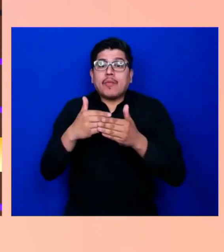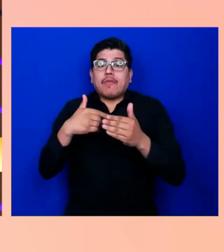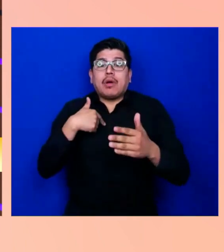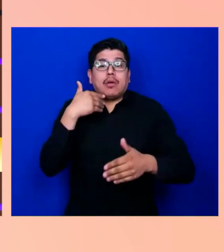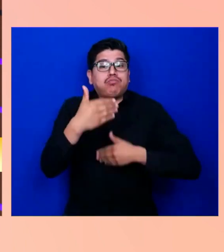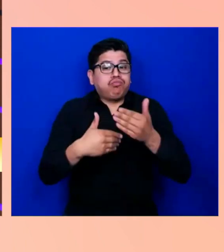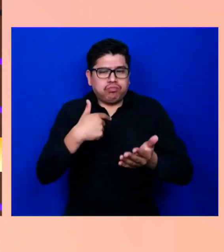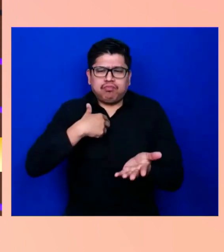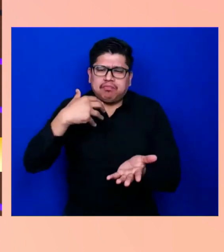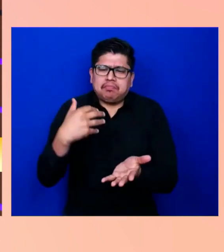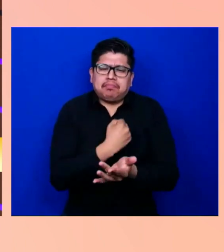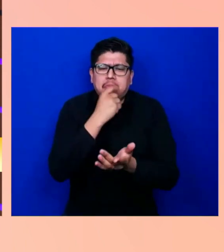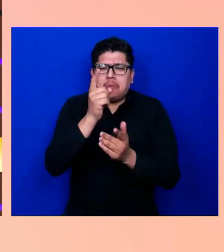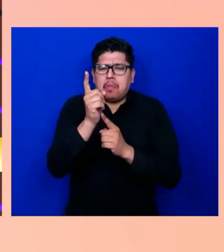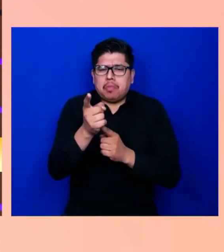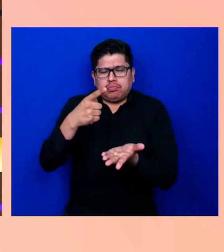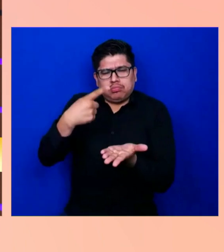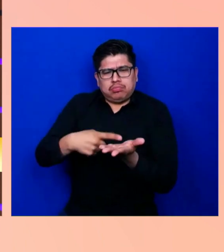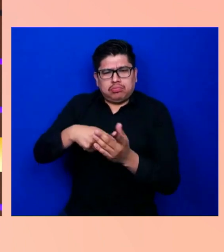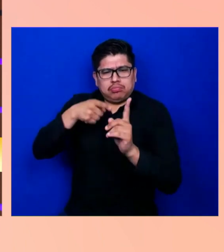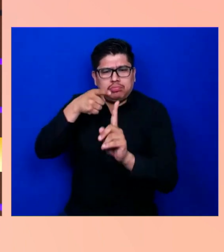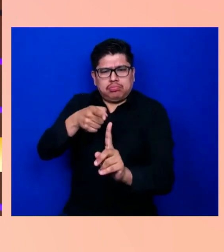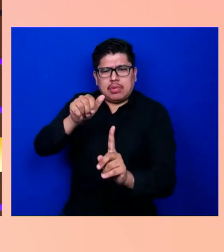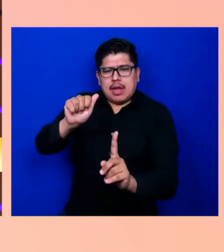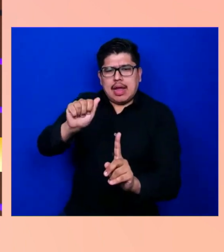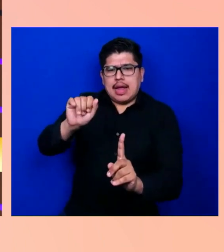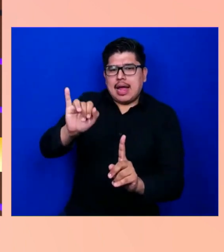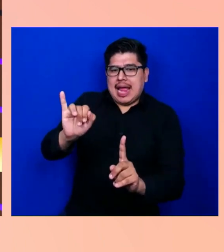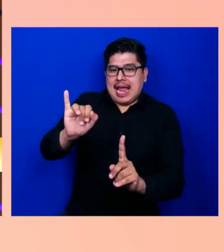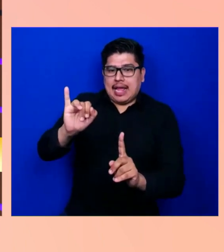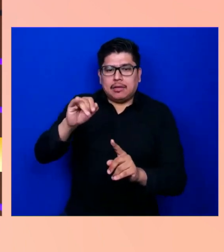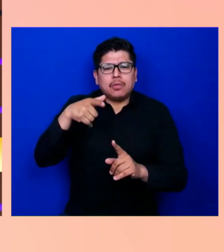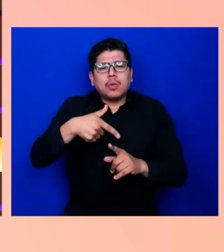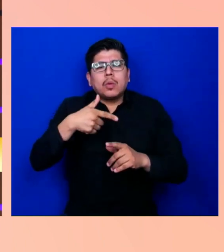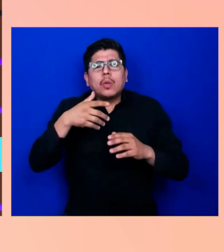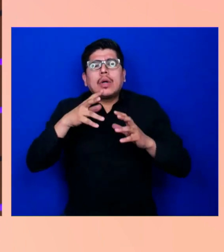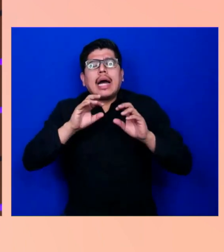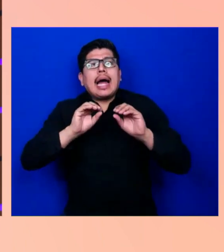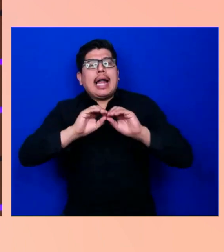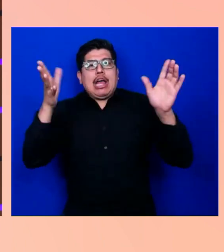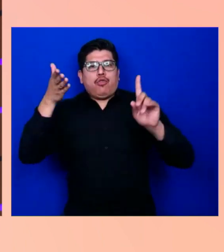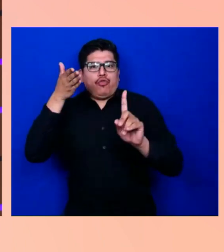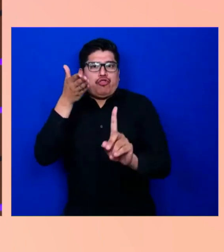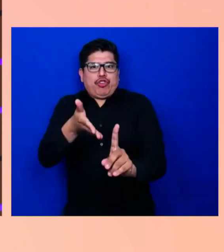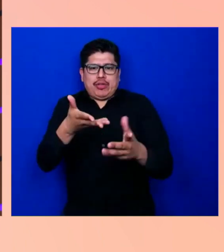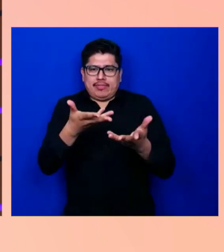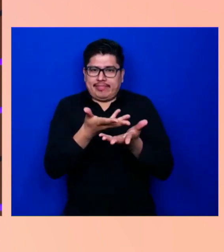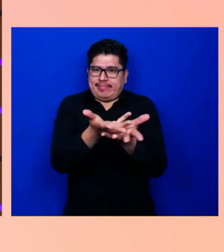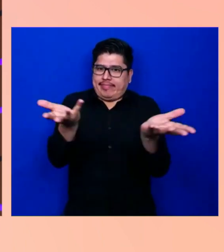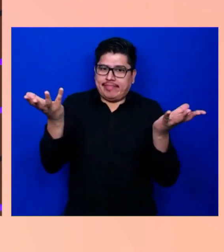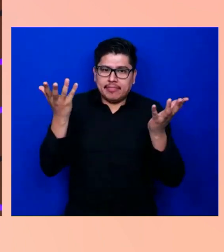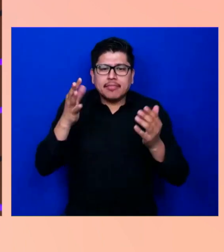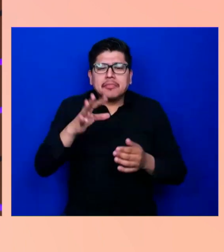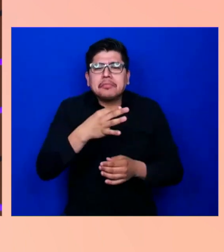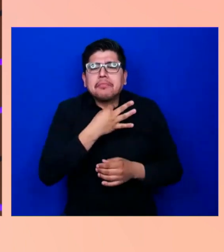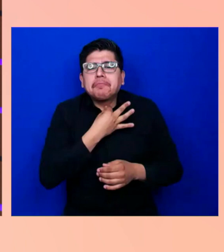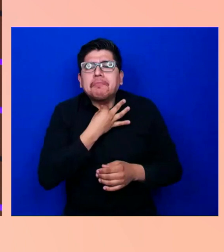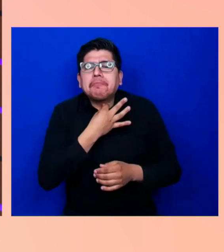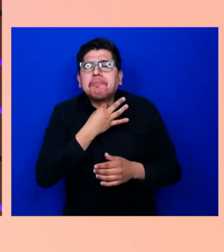It's no secret that it's top of mind for everyone in the industry. Large-scale models like Open AI's ChatGPT